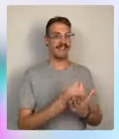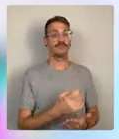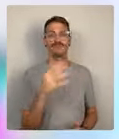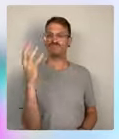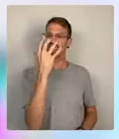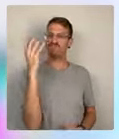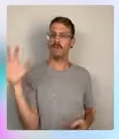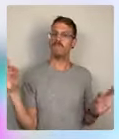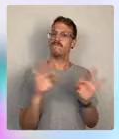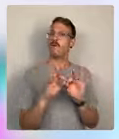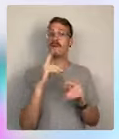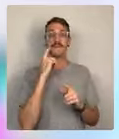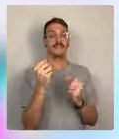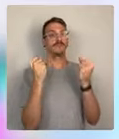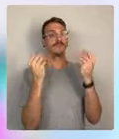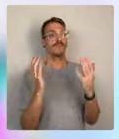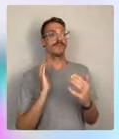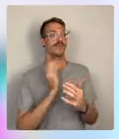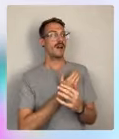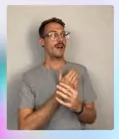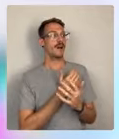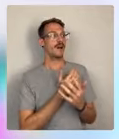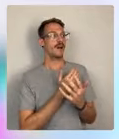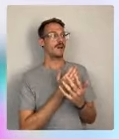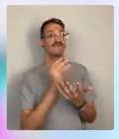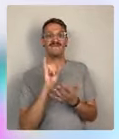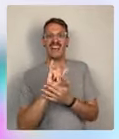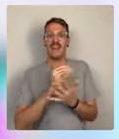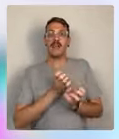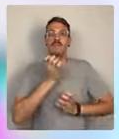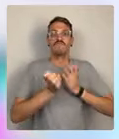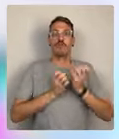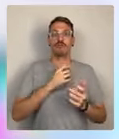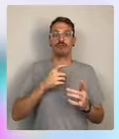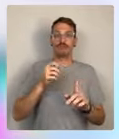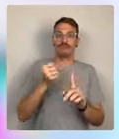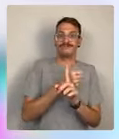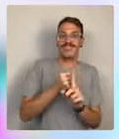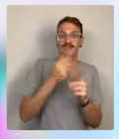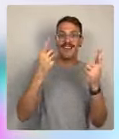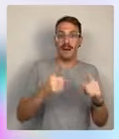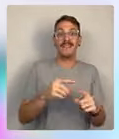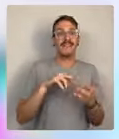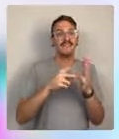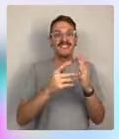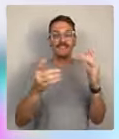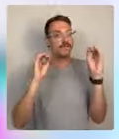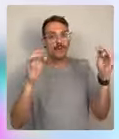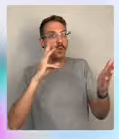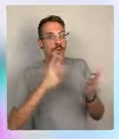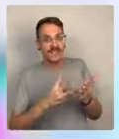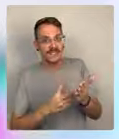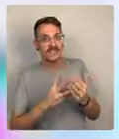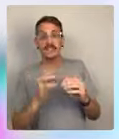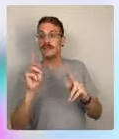about capturing that evidence is so important, because so much of the emotional damage about harassment is not having witnesses